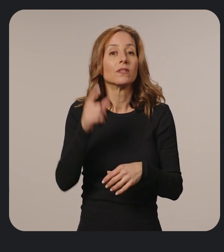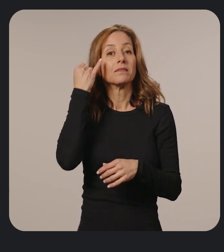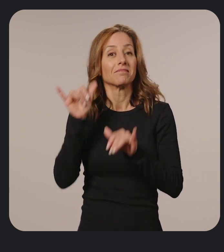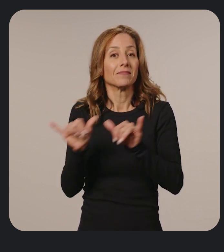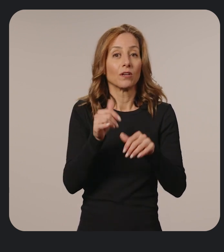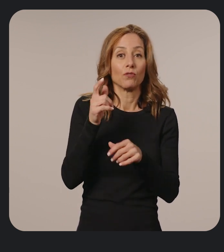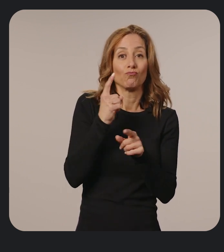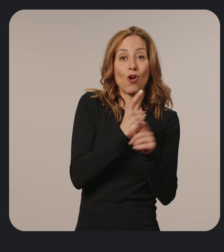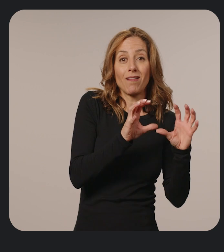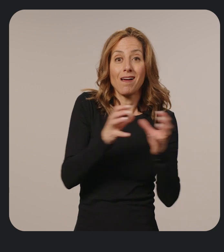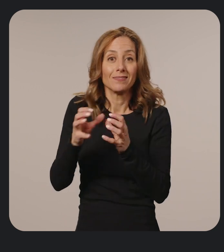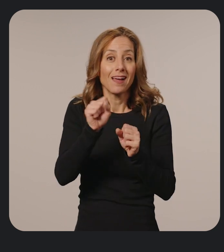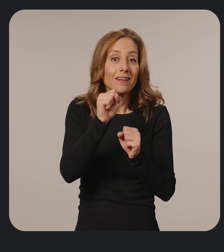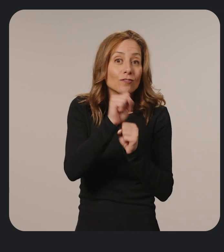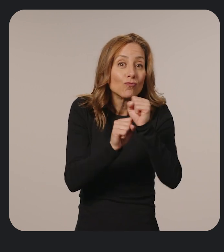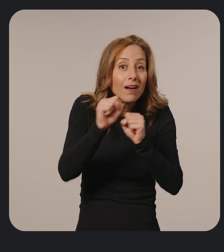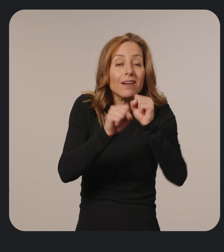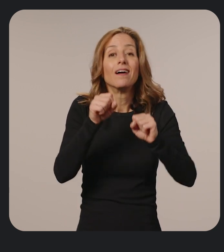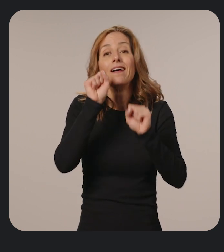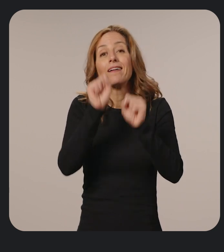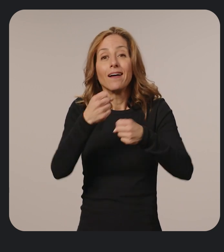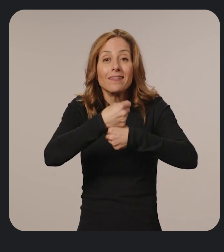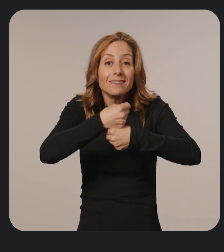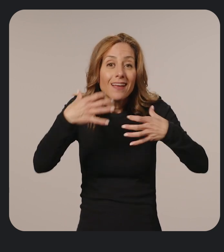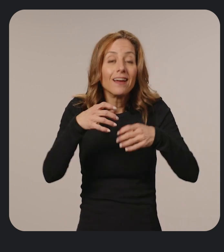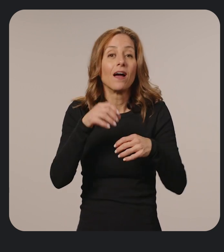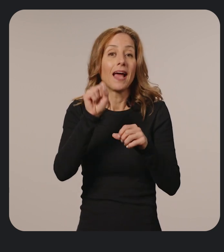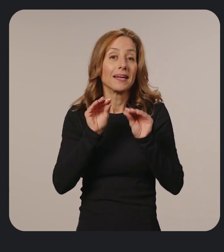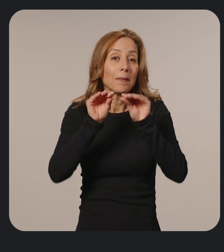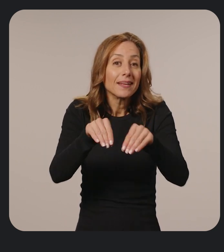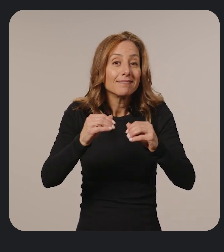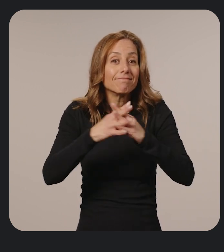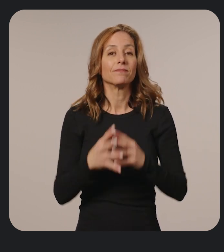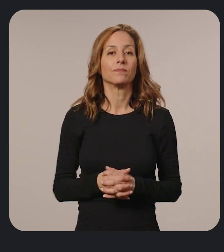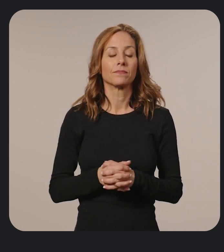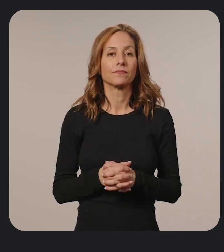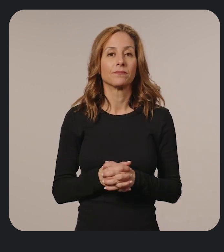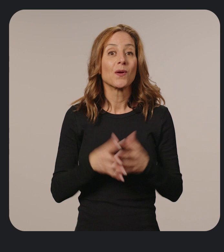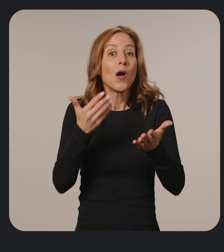So like before, regular classes can be constructed, extended, and implemented.